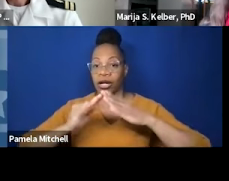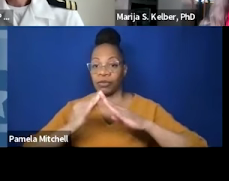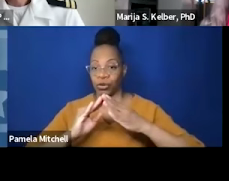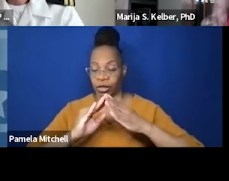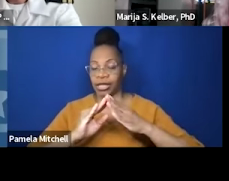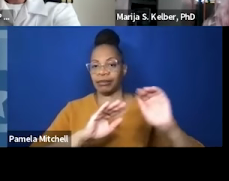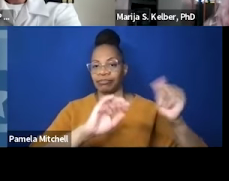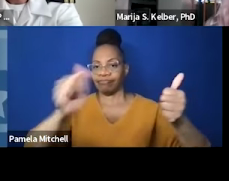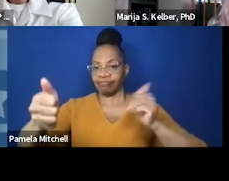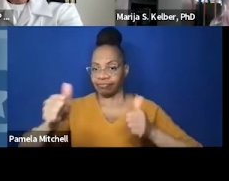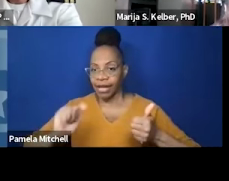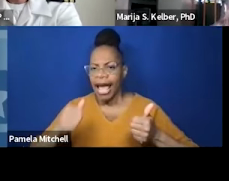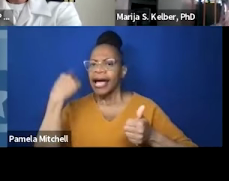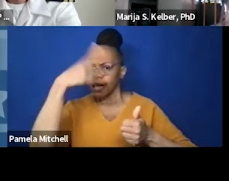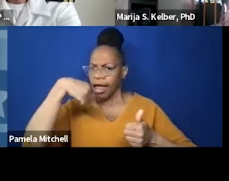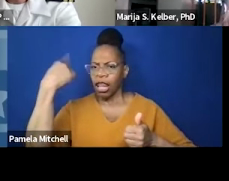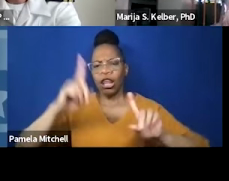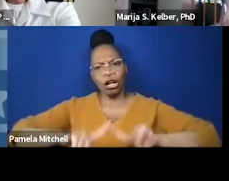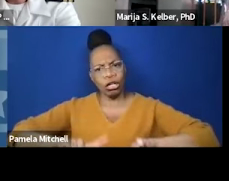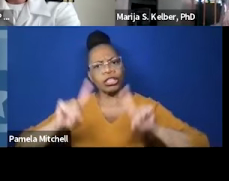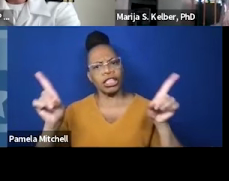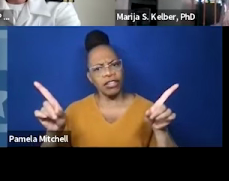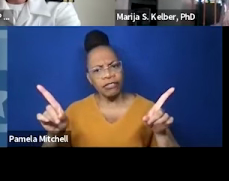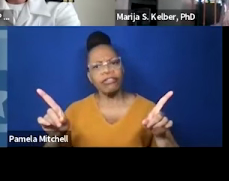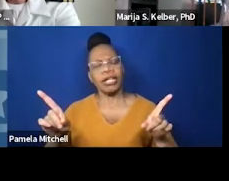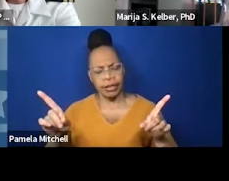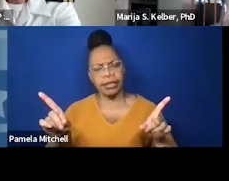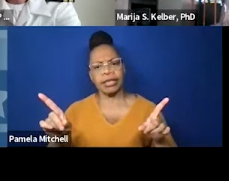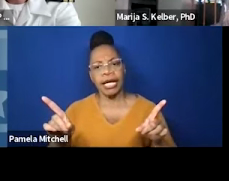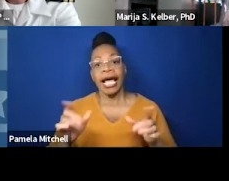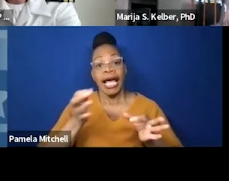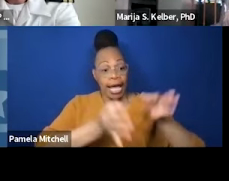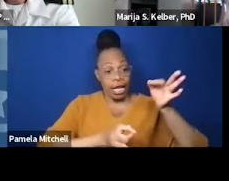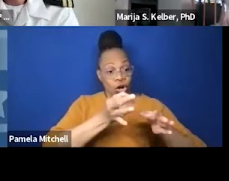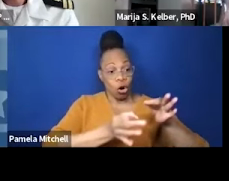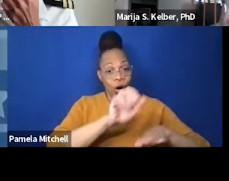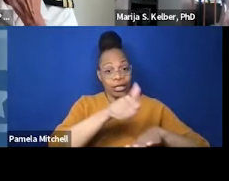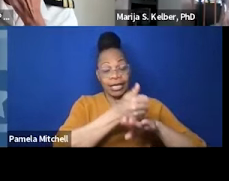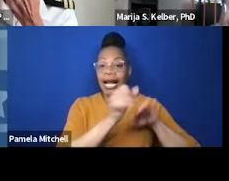And that can look differently in a number of different things. In court settings, identifying service members,